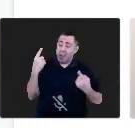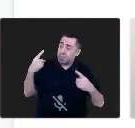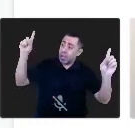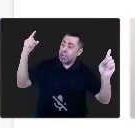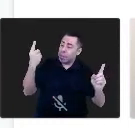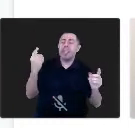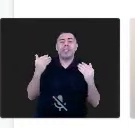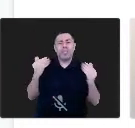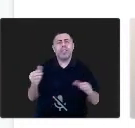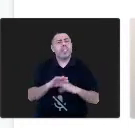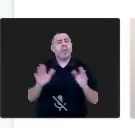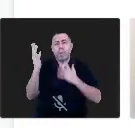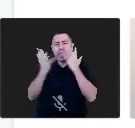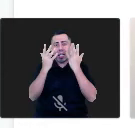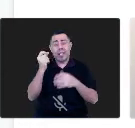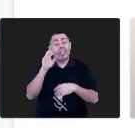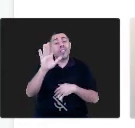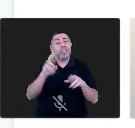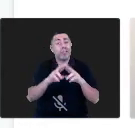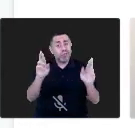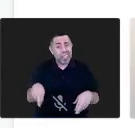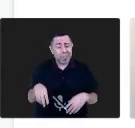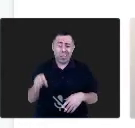encourage you to name drop talk about companies you've worked with talk about successes you've